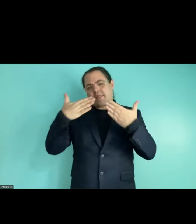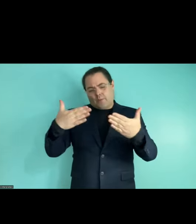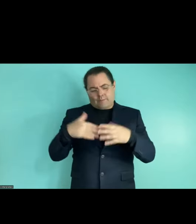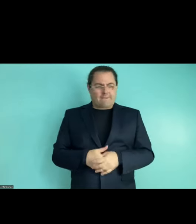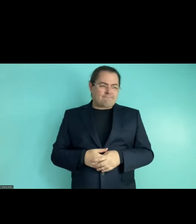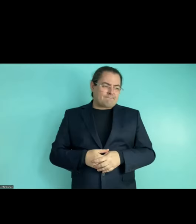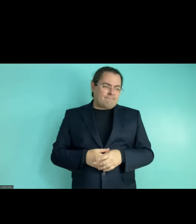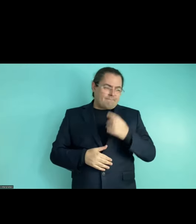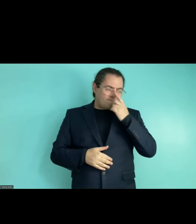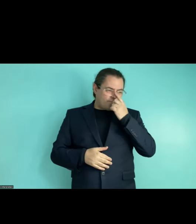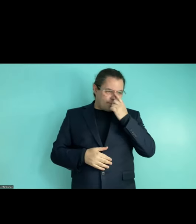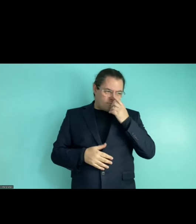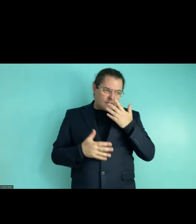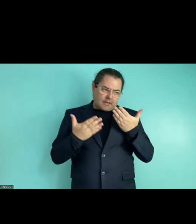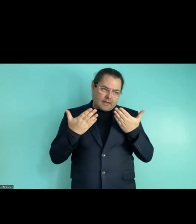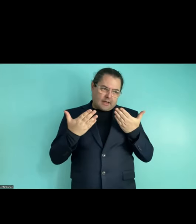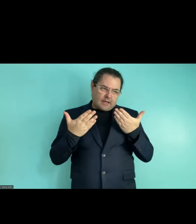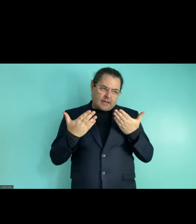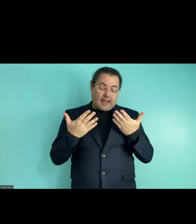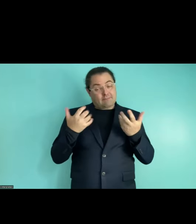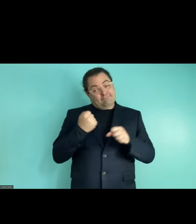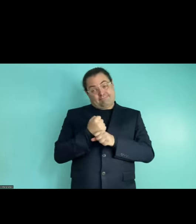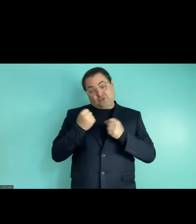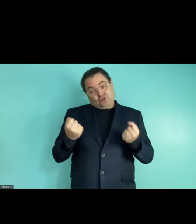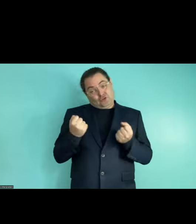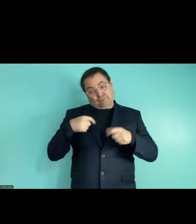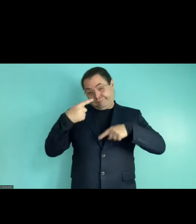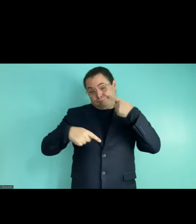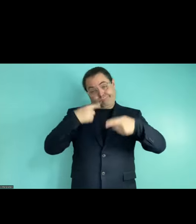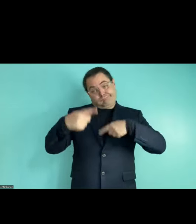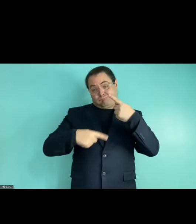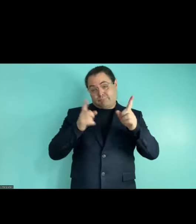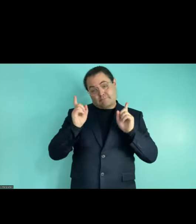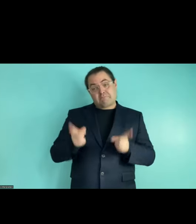16:25:30 So it's the work is never done. 16:25:37 We can always do better. But thanks